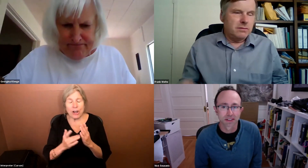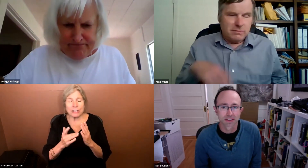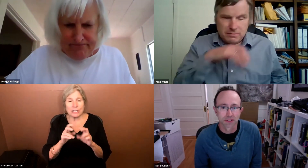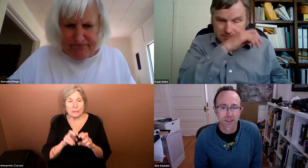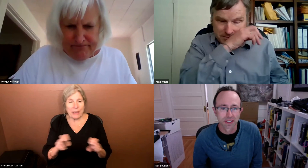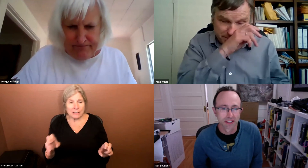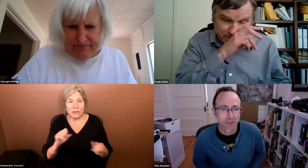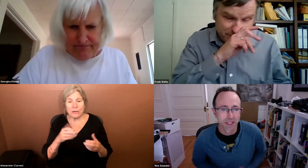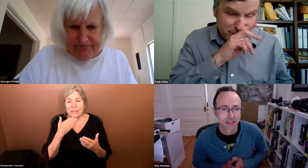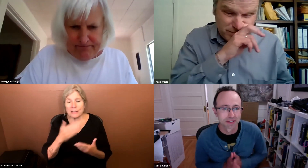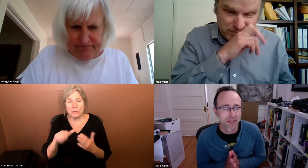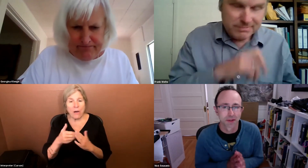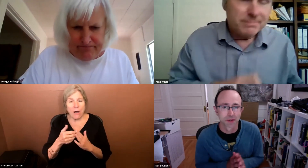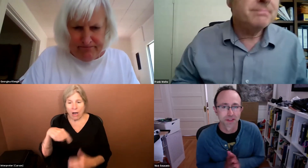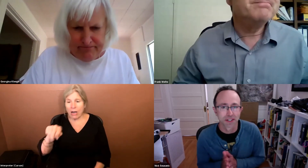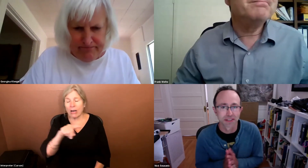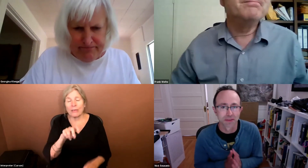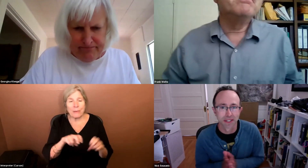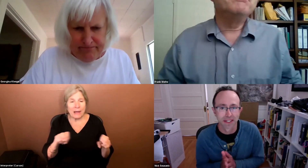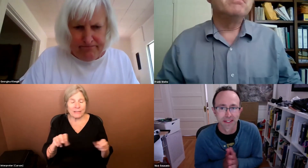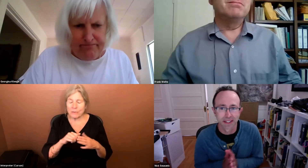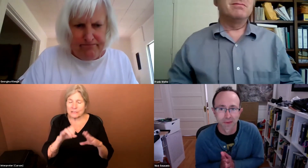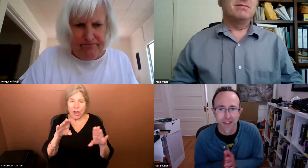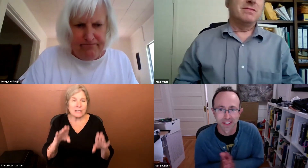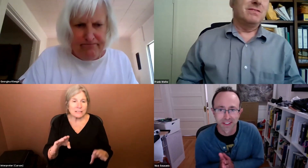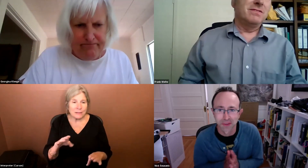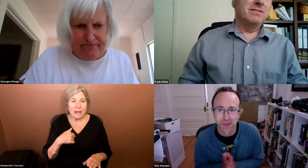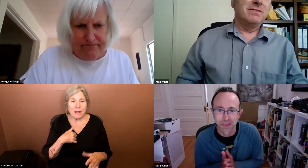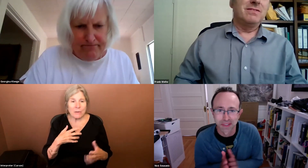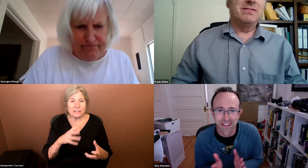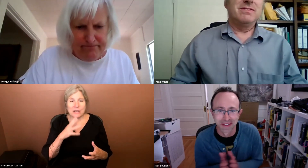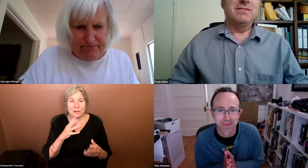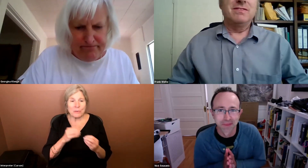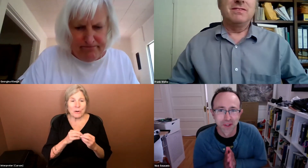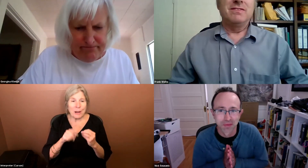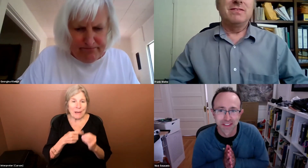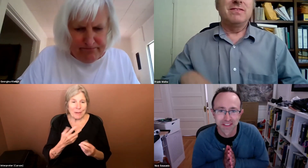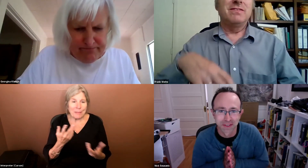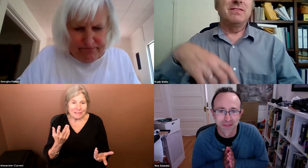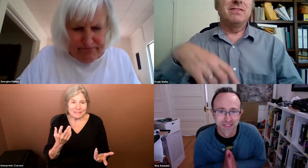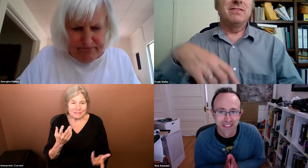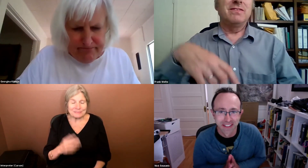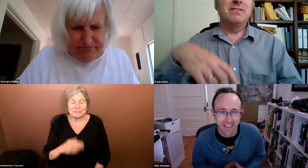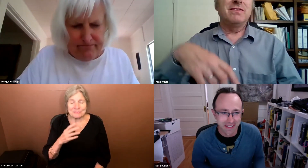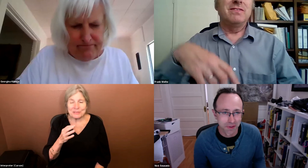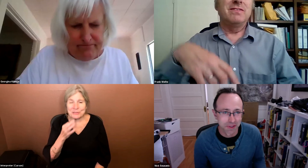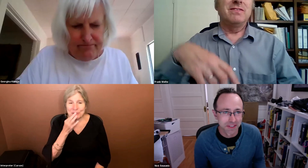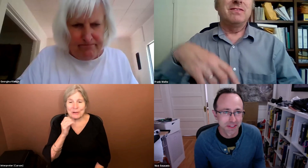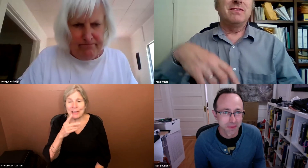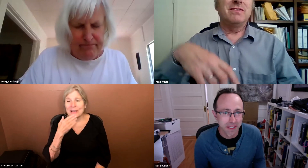Georgina and the panelists. That was awesome. I want to talk to you more hopefully soon. Thanks, everyone. See you in a bit.